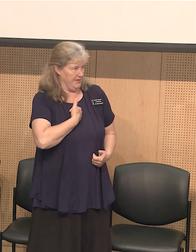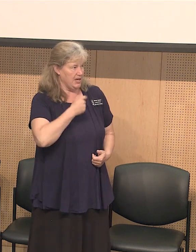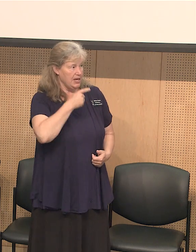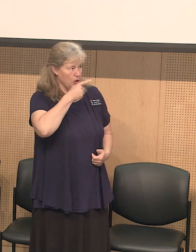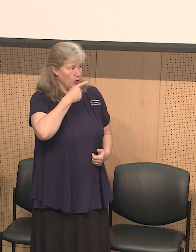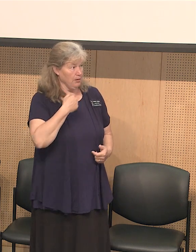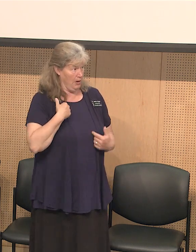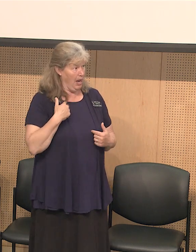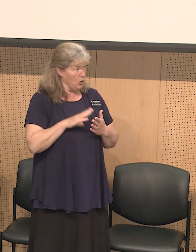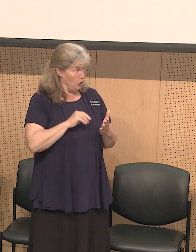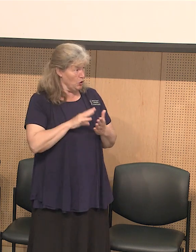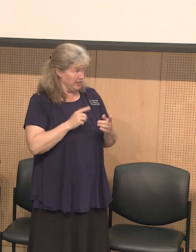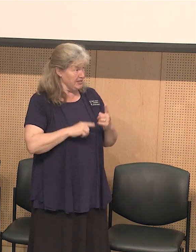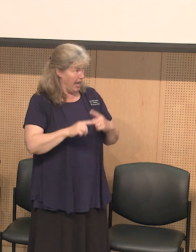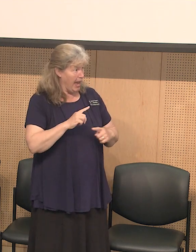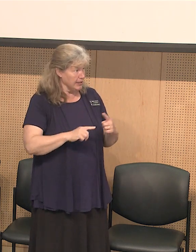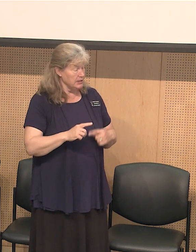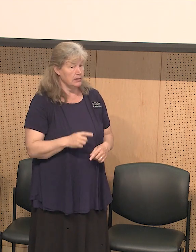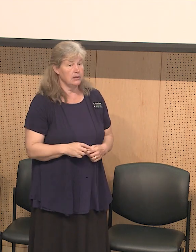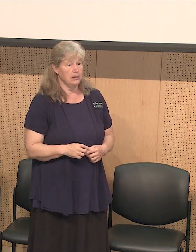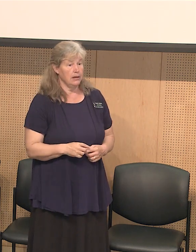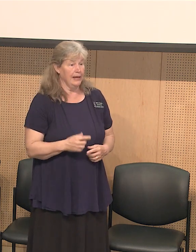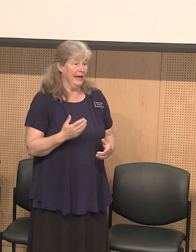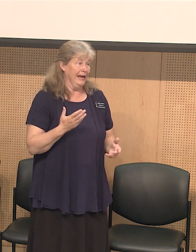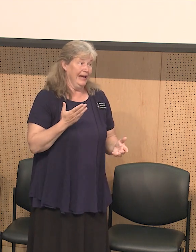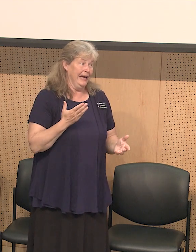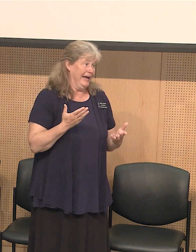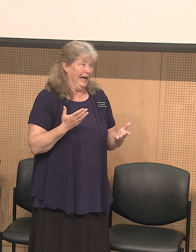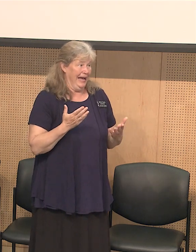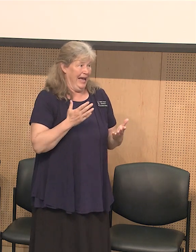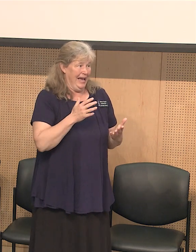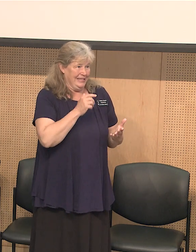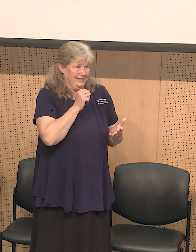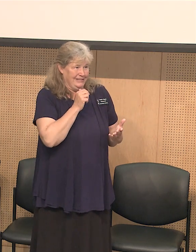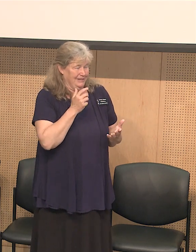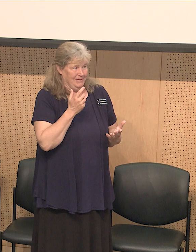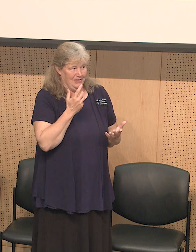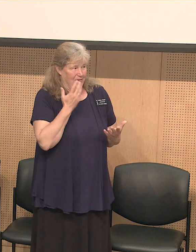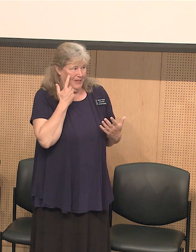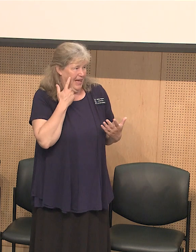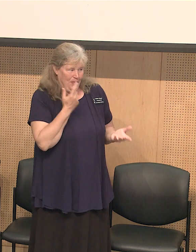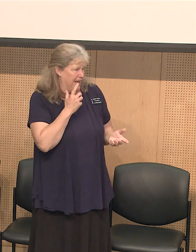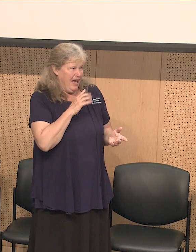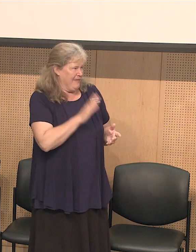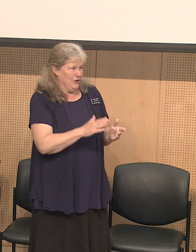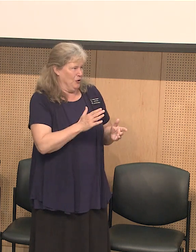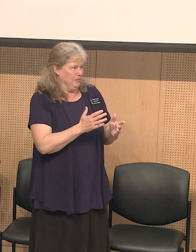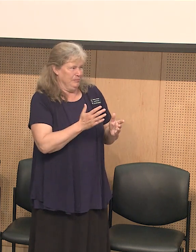but I'll never probably reach the level of proficiency that you have,